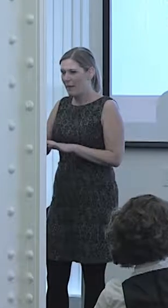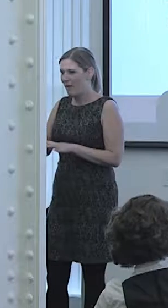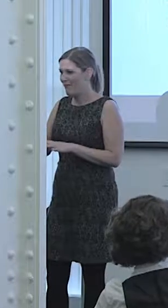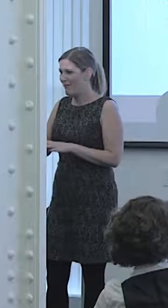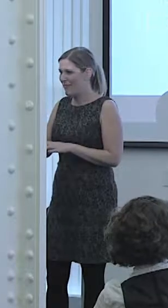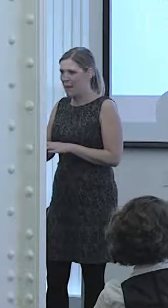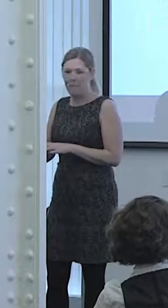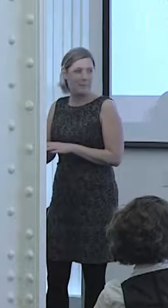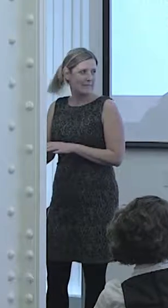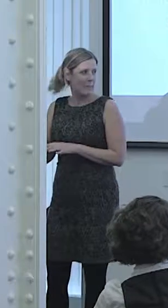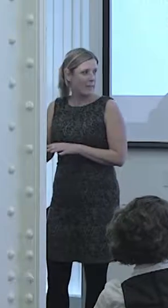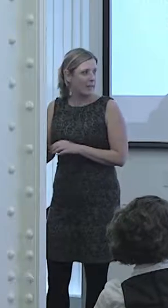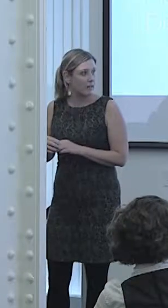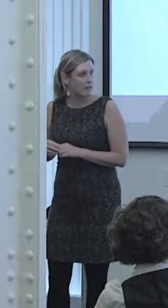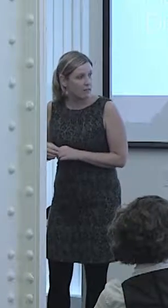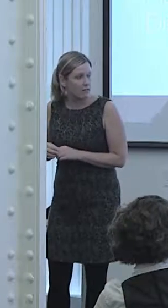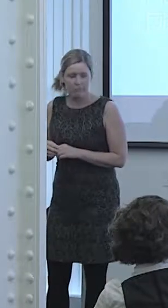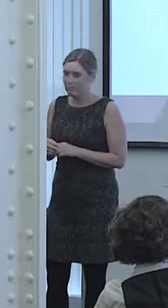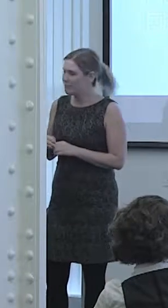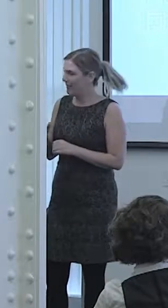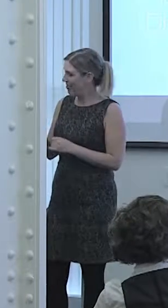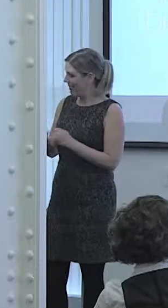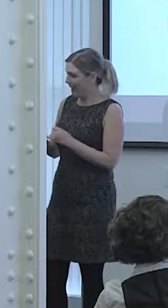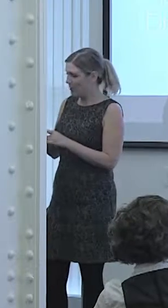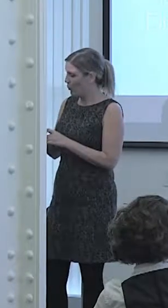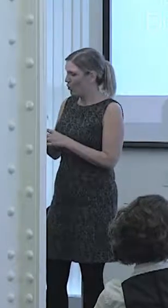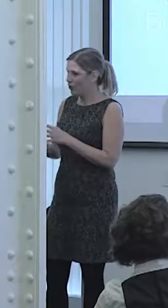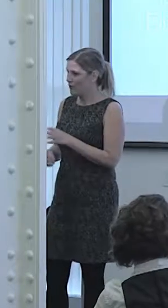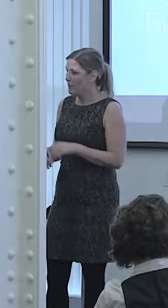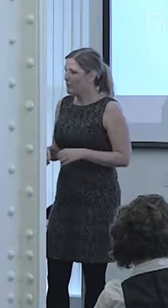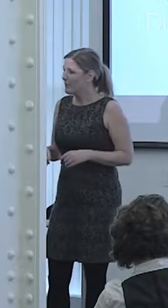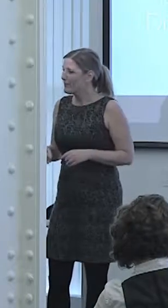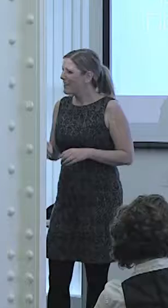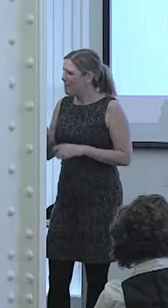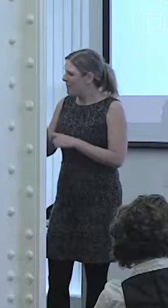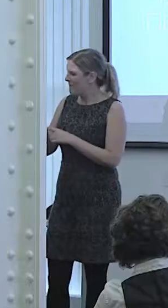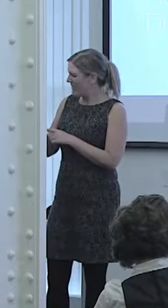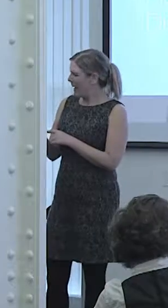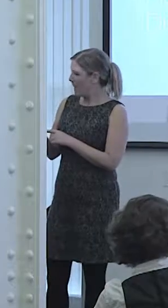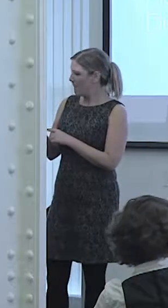They're very passionate about disability, being proactive and